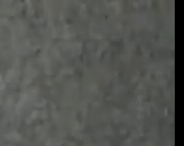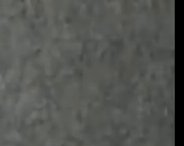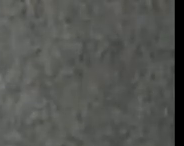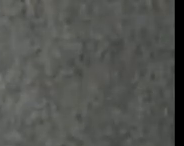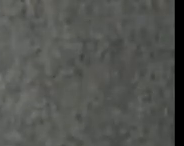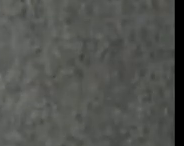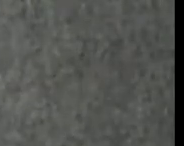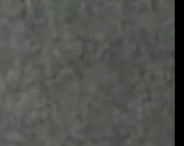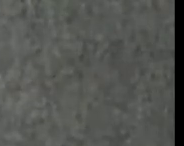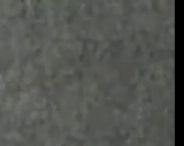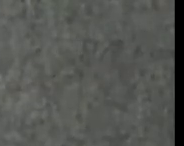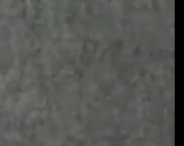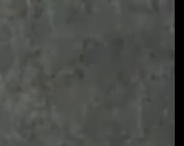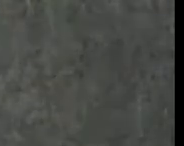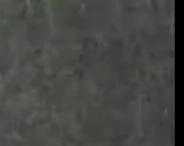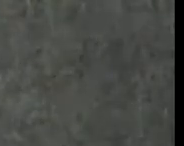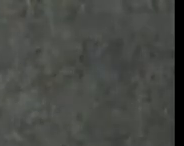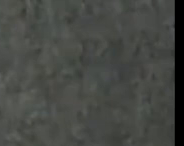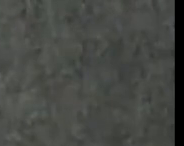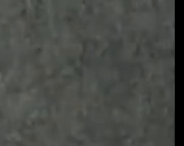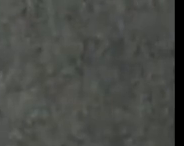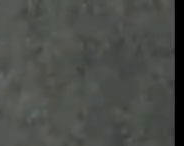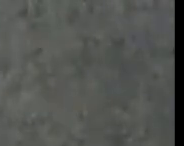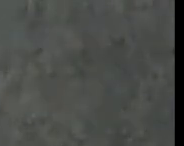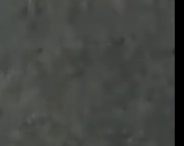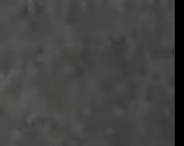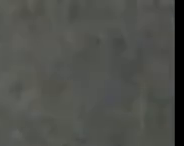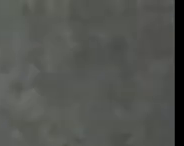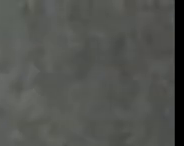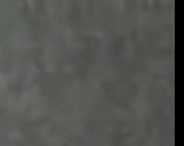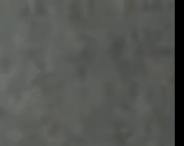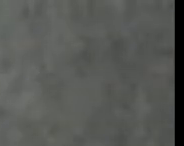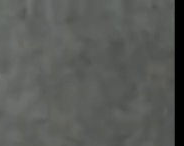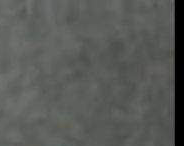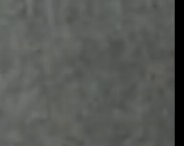send them an email if you would like to request that. Okay. Yeah, I haven't done that in the past.